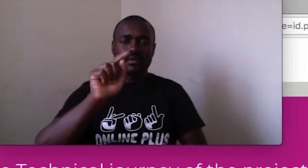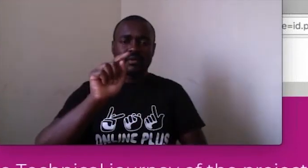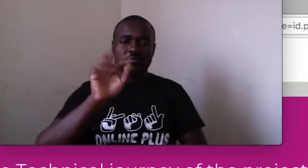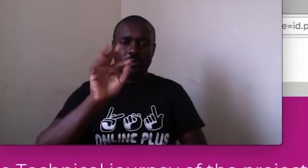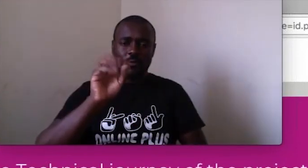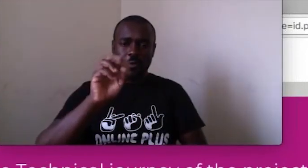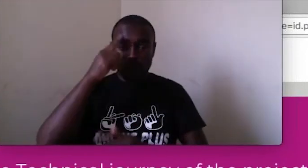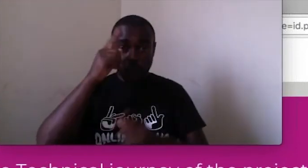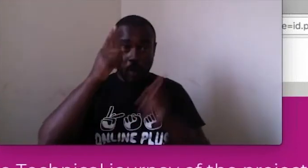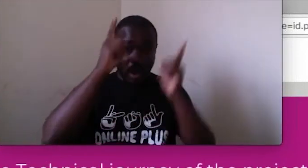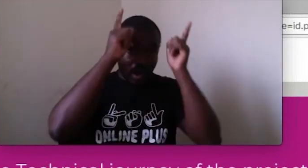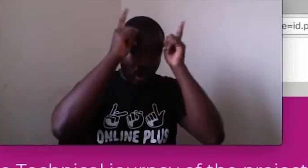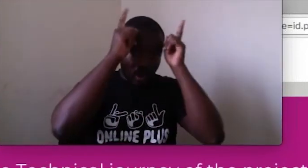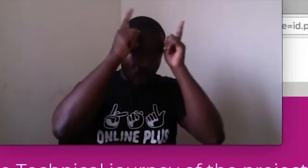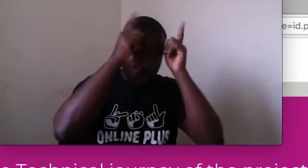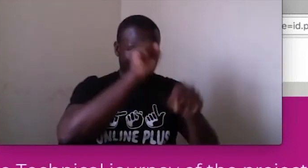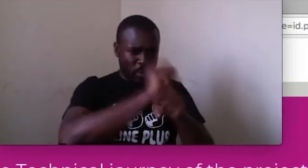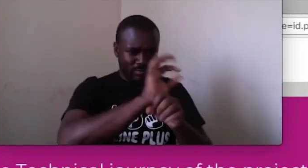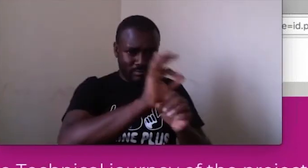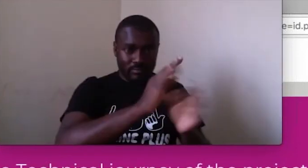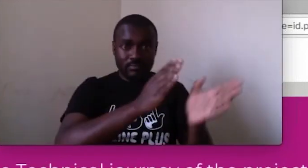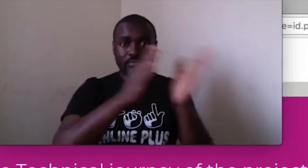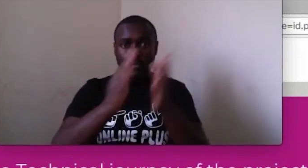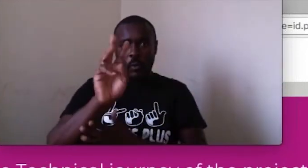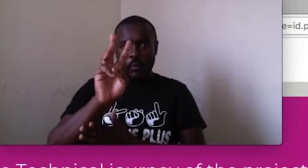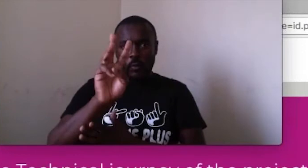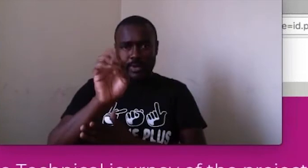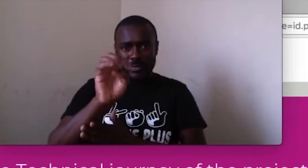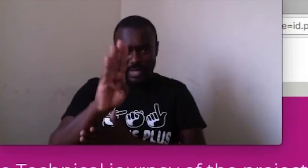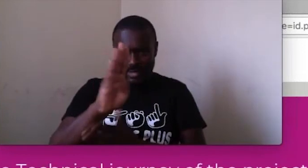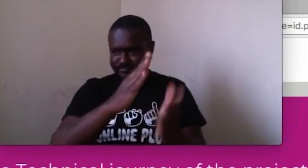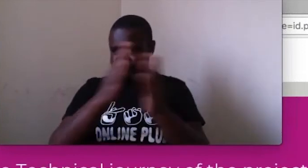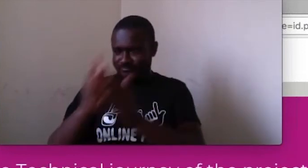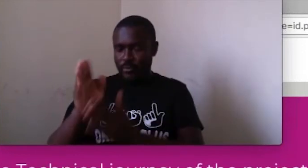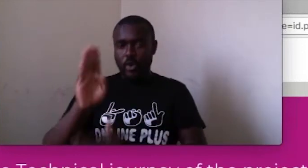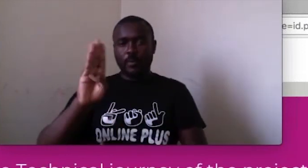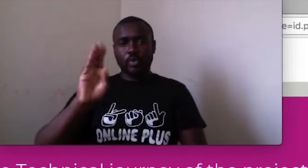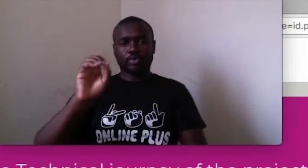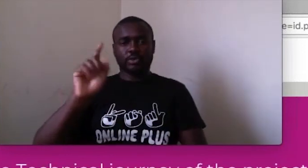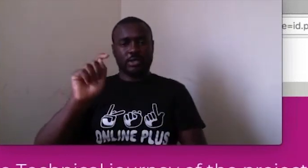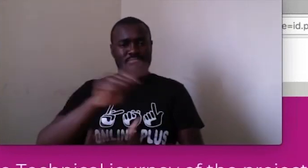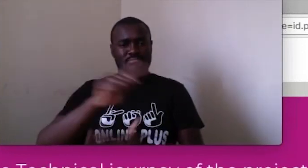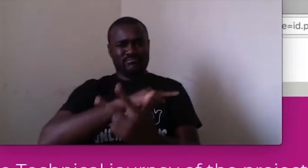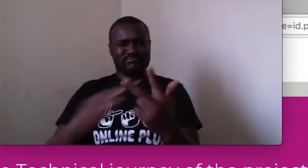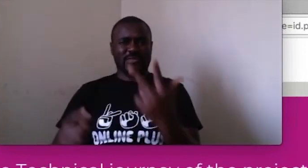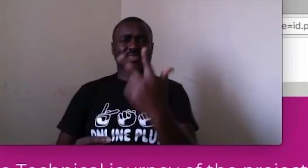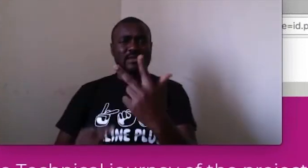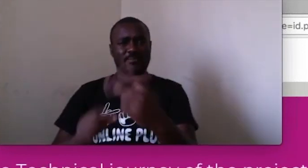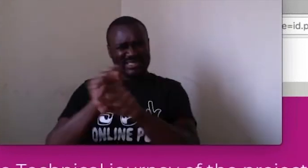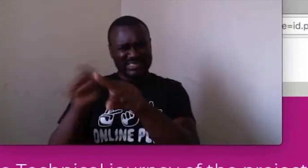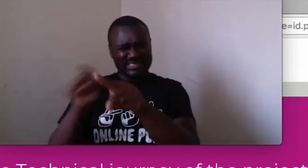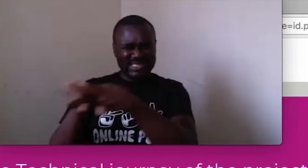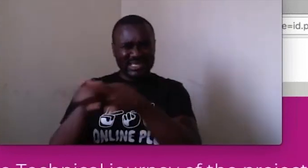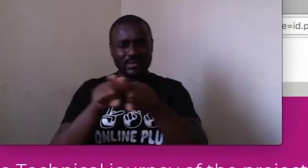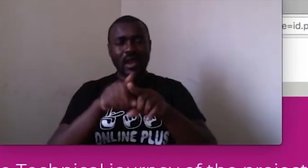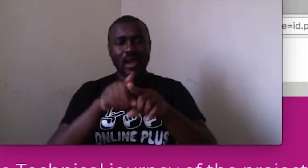so once everything is up and running for Android the web and the bot, all three